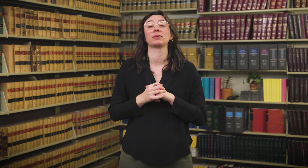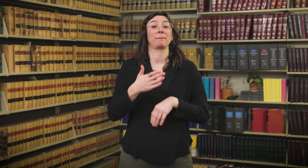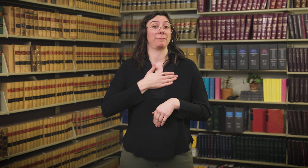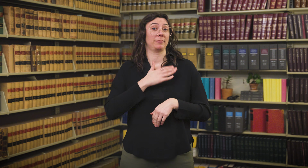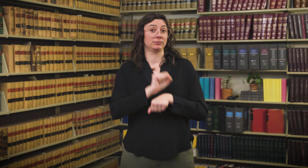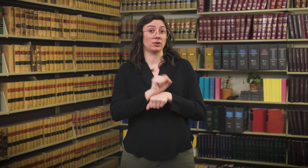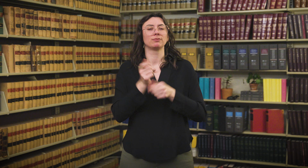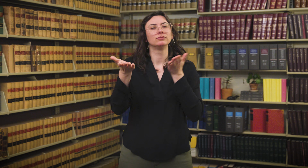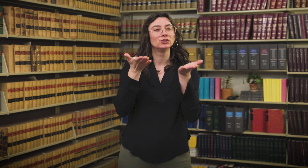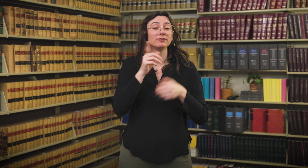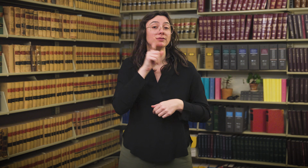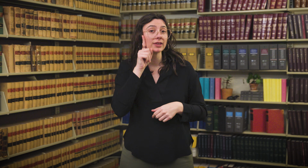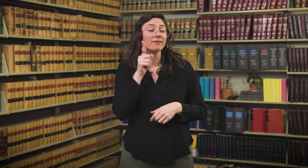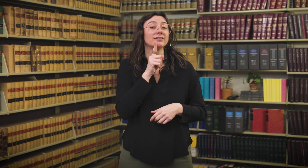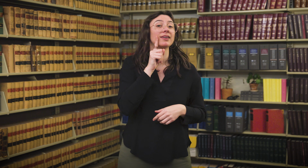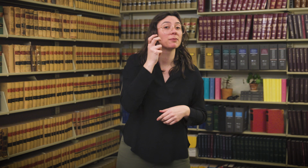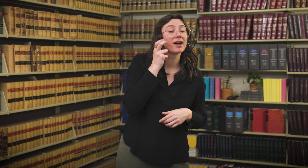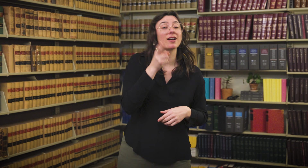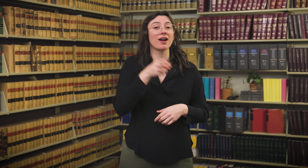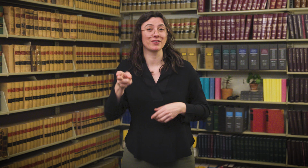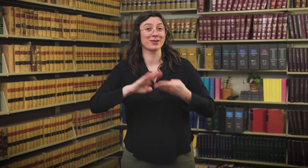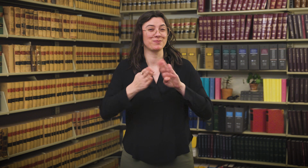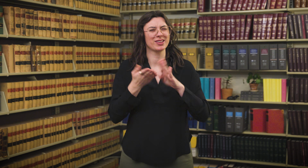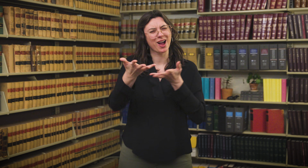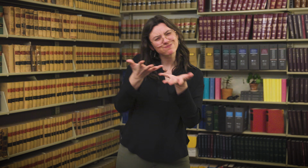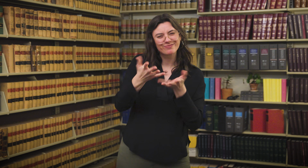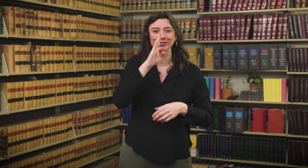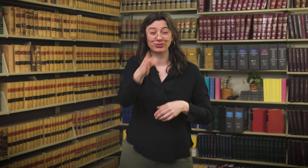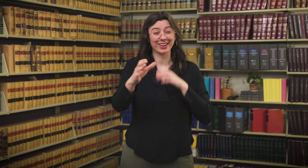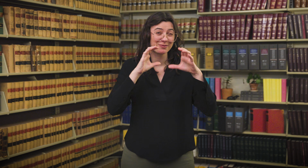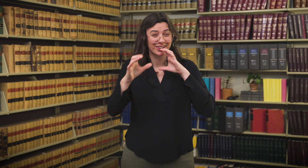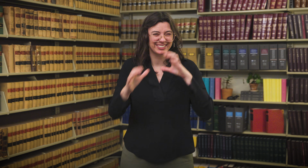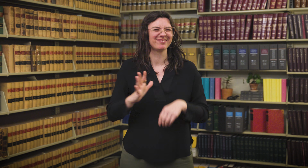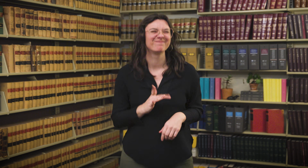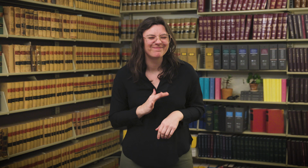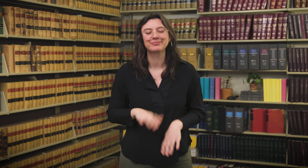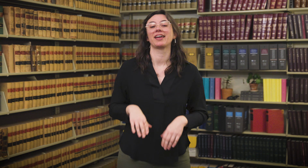My job is to serve members of the Deaf, DeafBlind, and Hard-of-Hearing community, providing direct communication access—pretty cool!